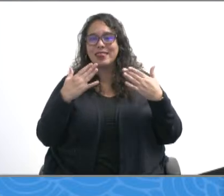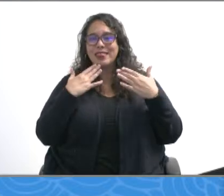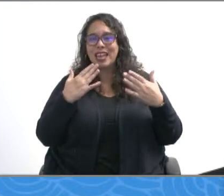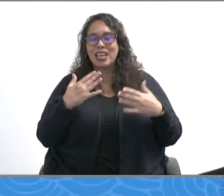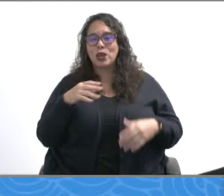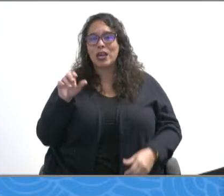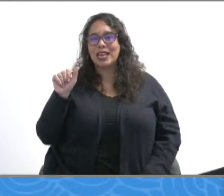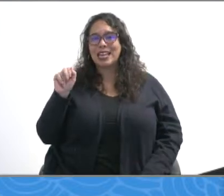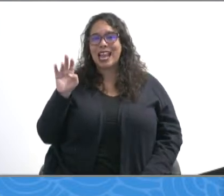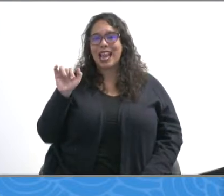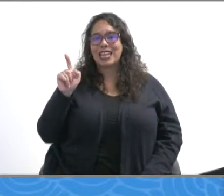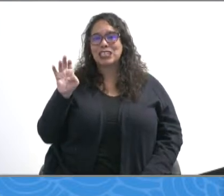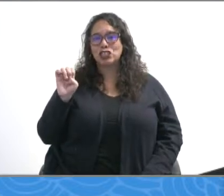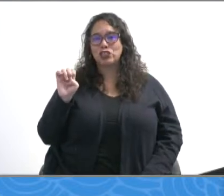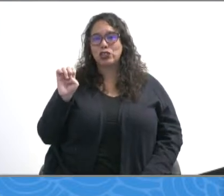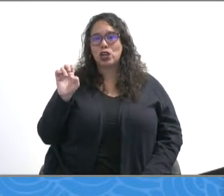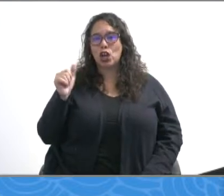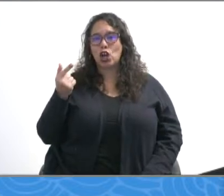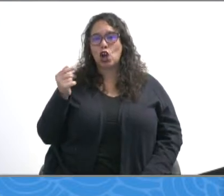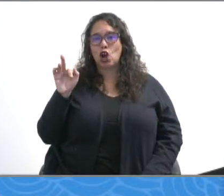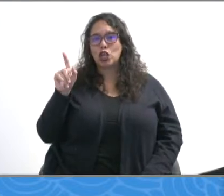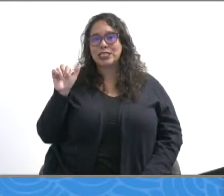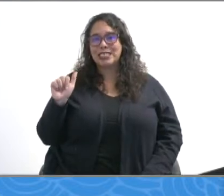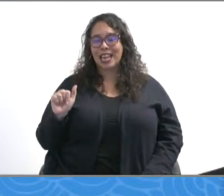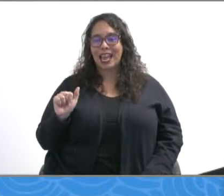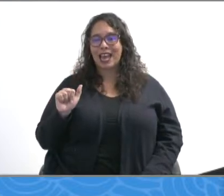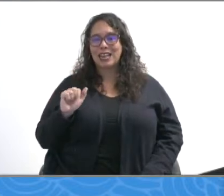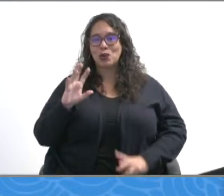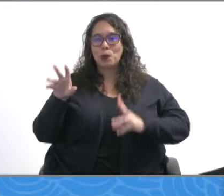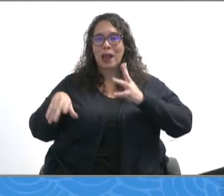who has placed our agenda in our chat.